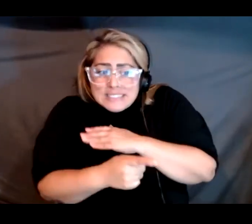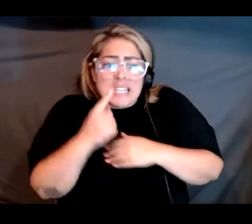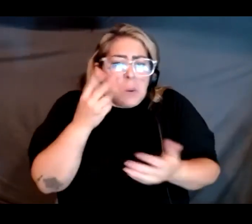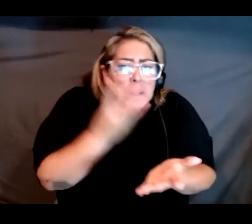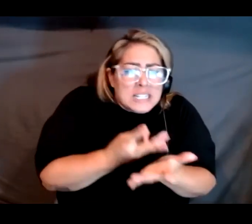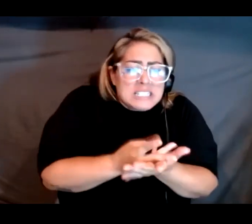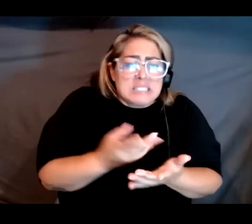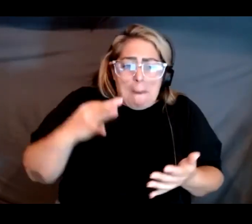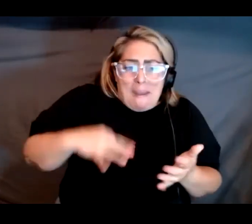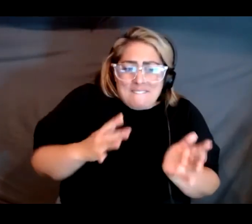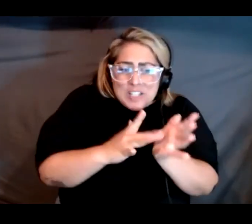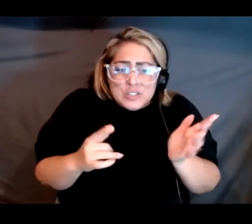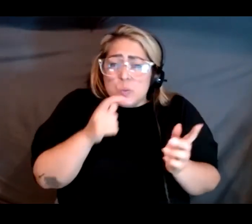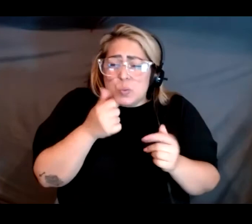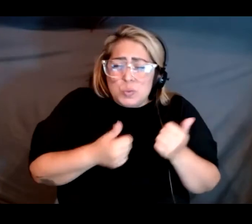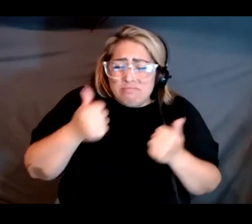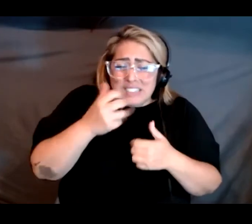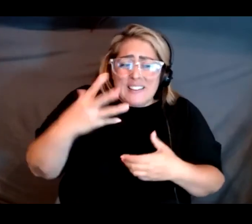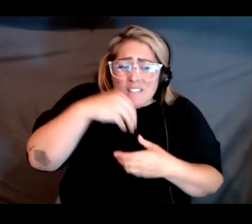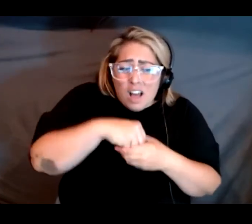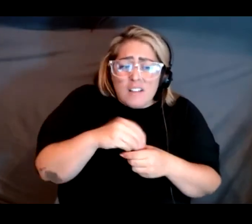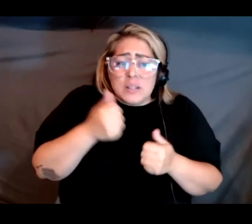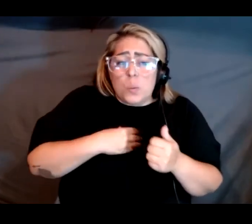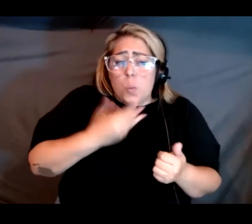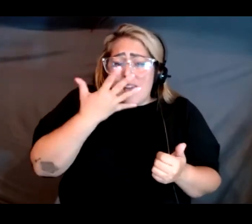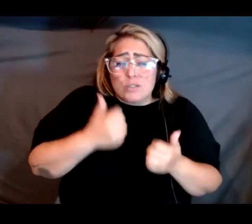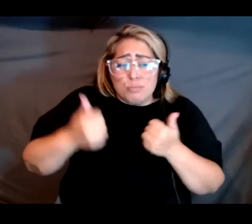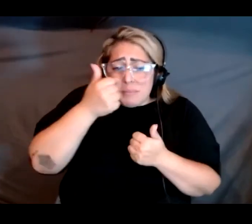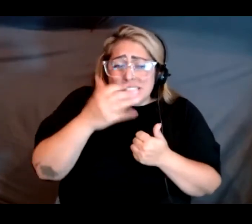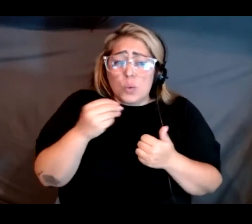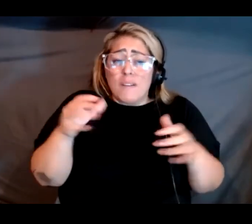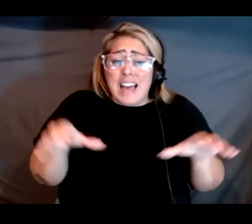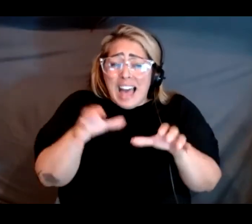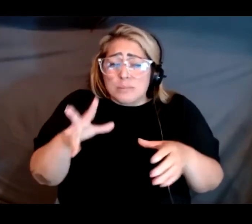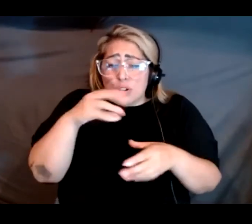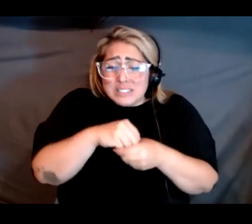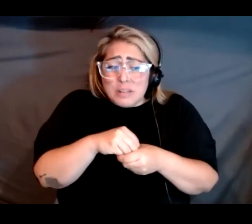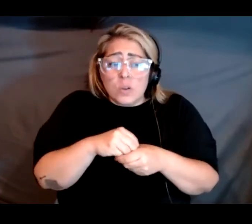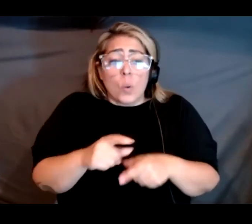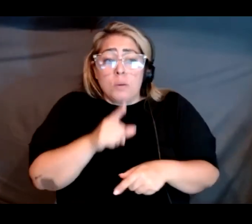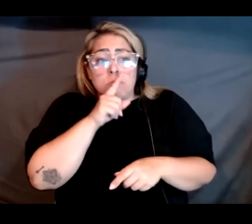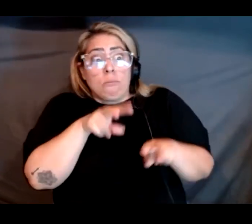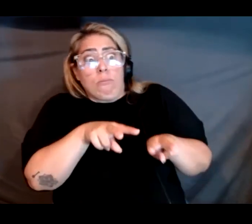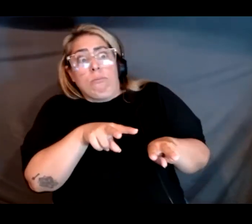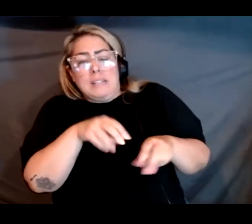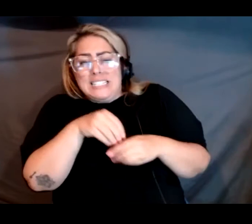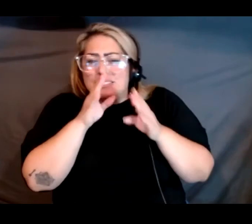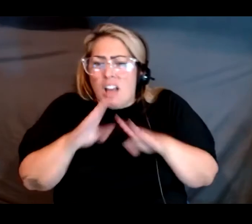who have actively participated in or stood by and observed in silence. Take a moment here as well.